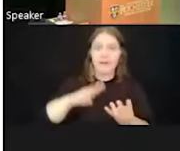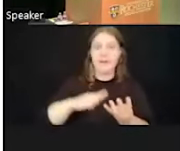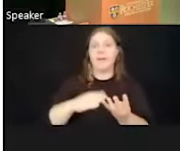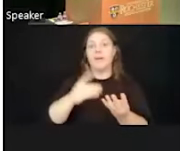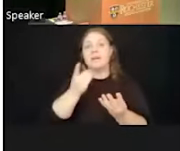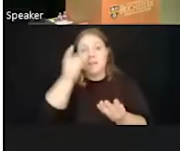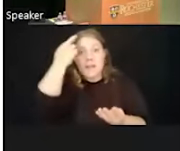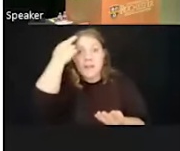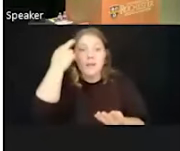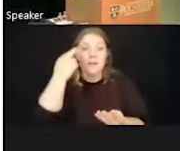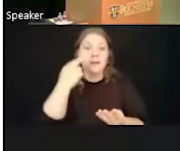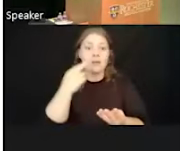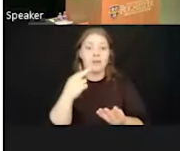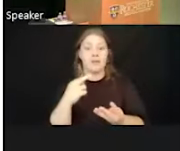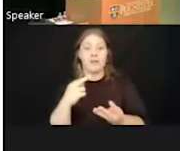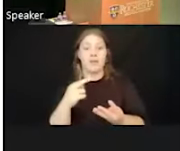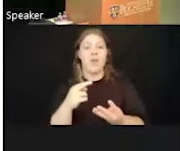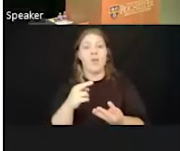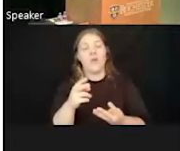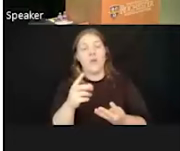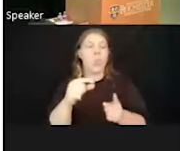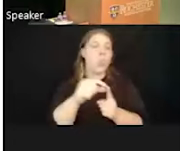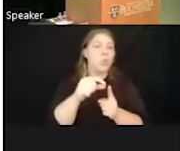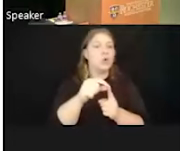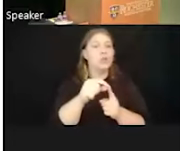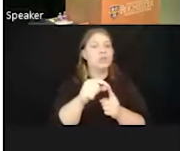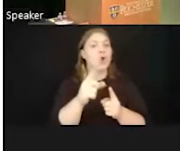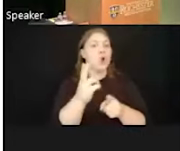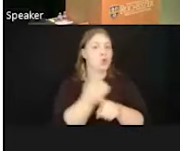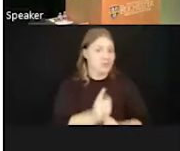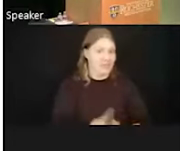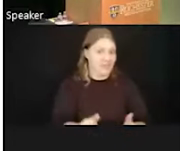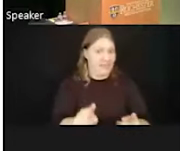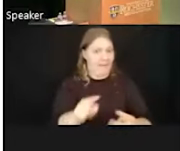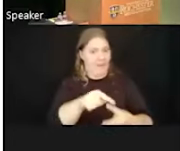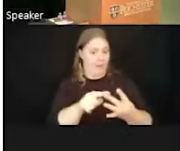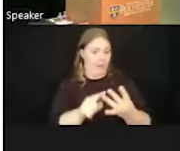necessarily inter interchangeable but also the experiences um so those are things that